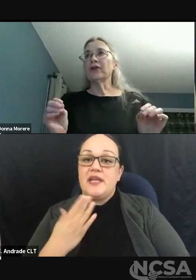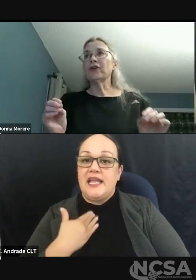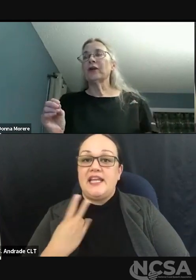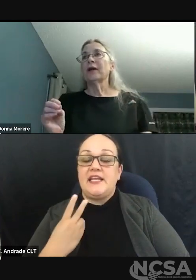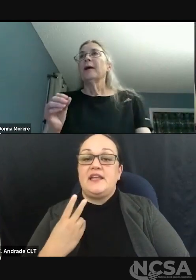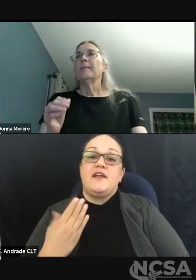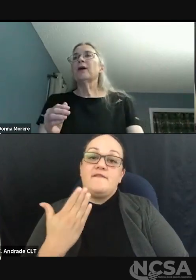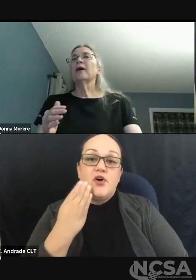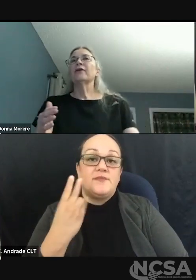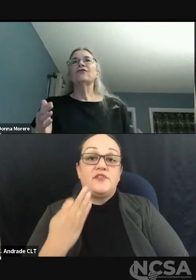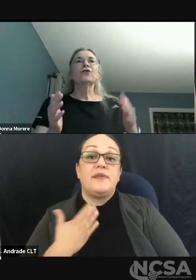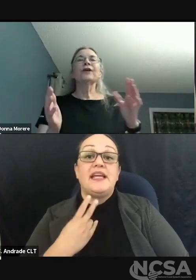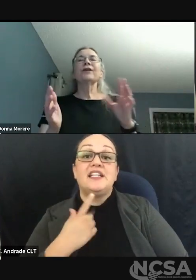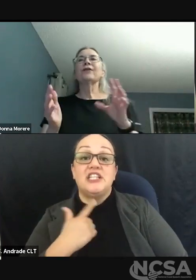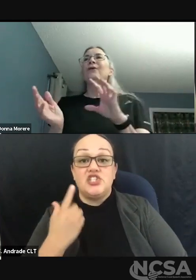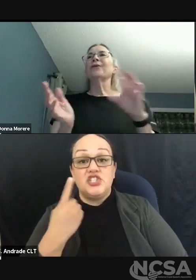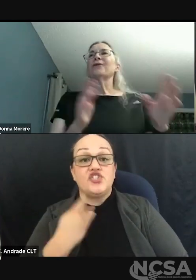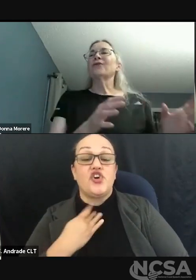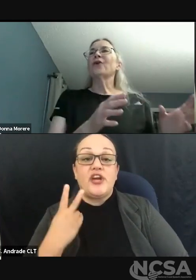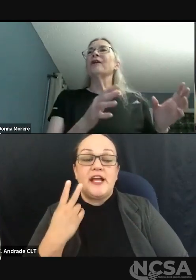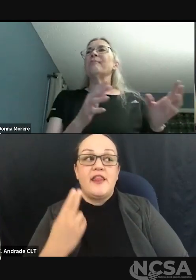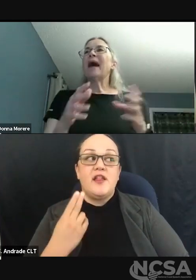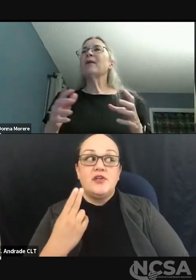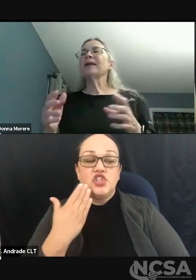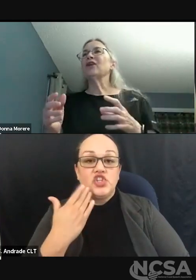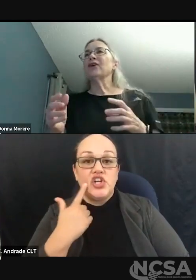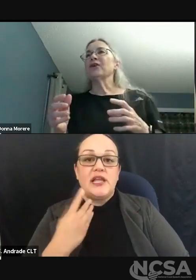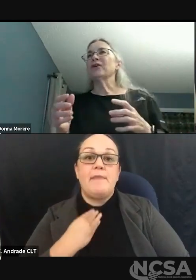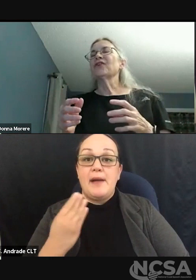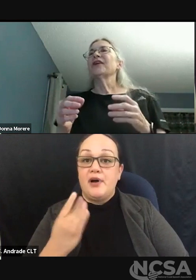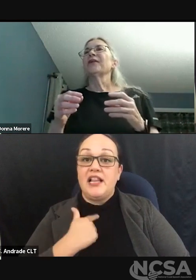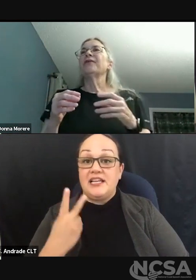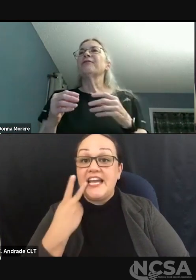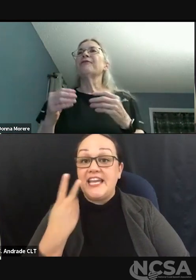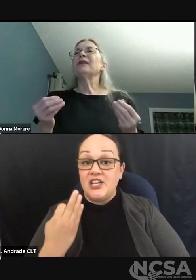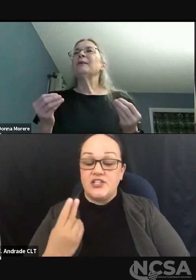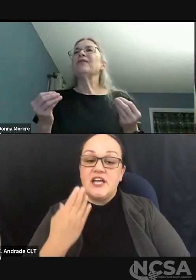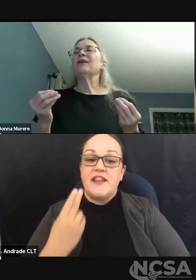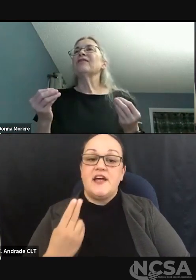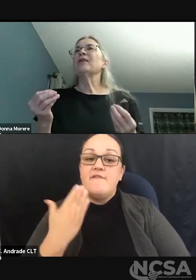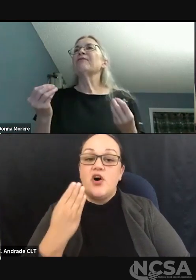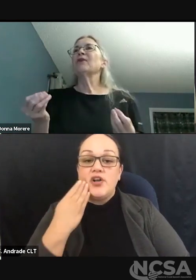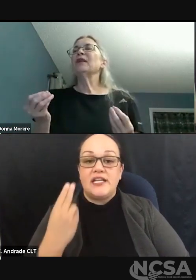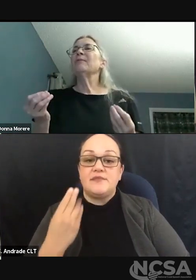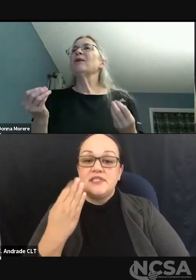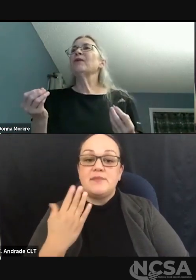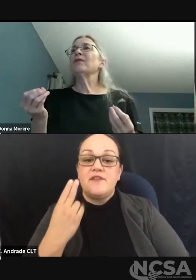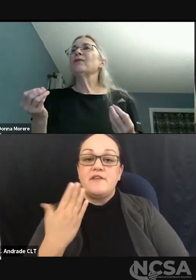because during those early babbling years, the phonemes that some of the phonemes that